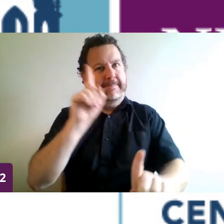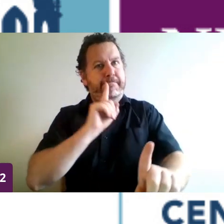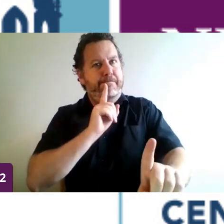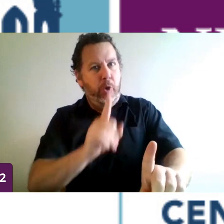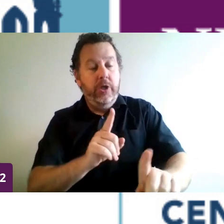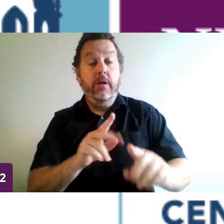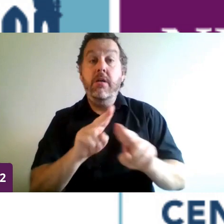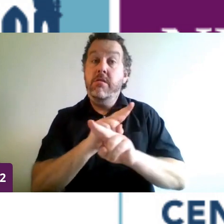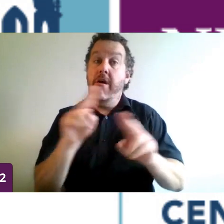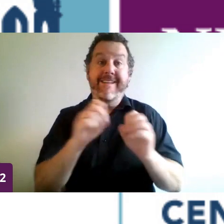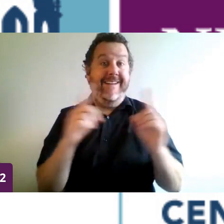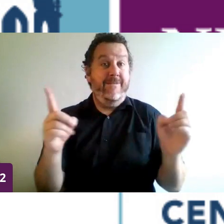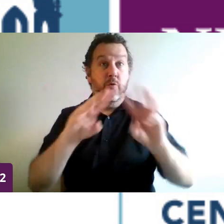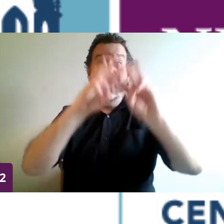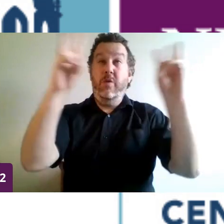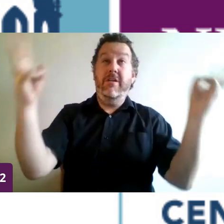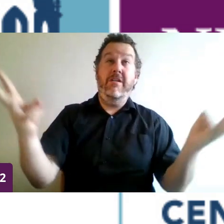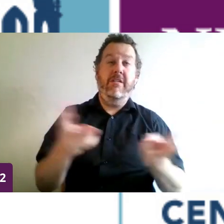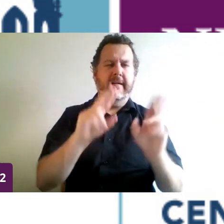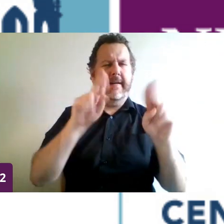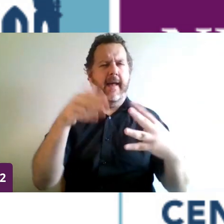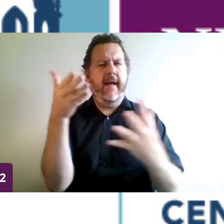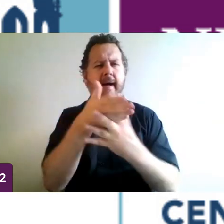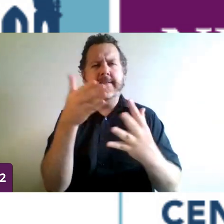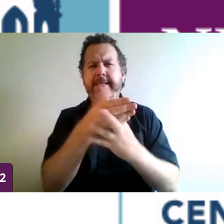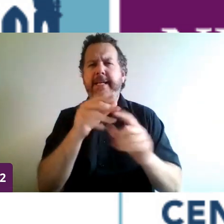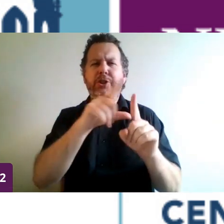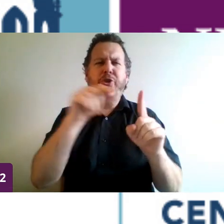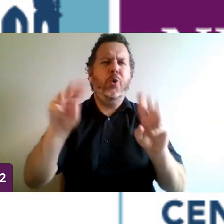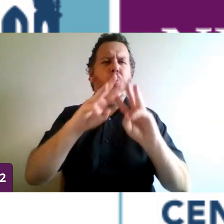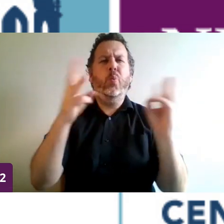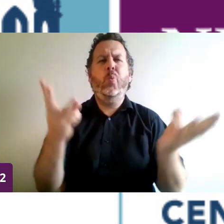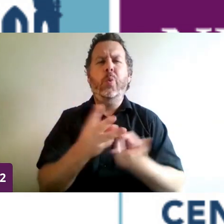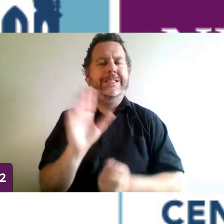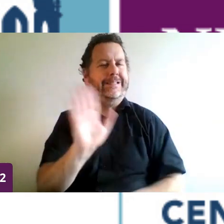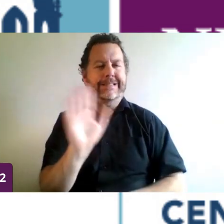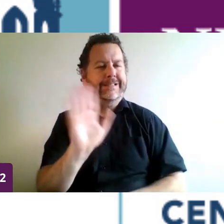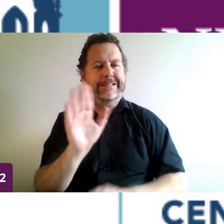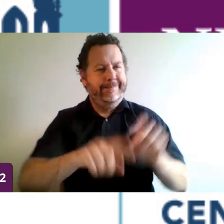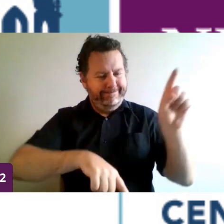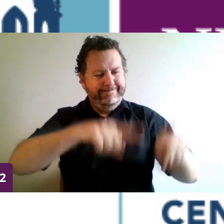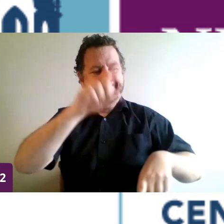has access to this digital sphere. Is that capacity is incredibly important.